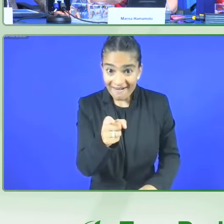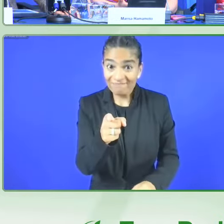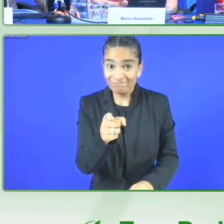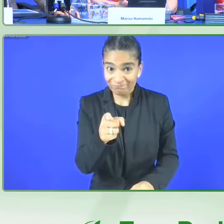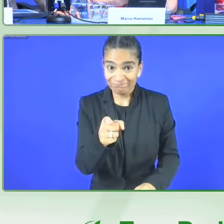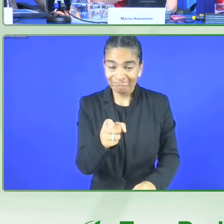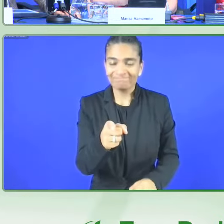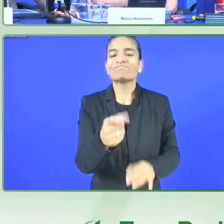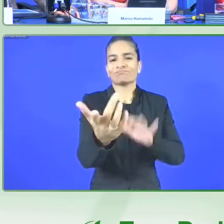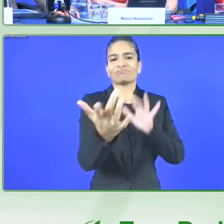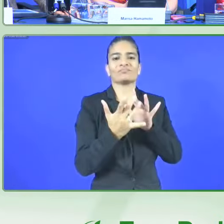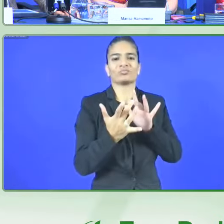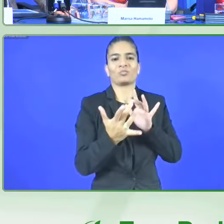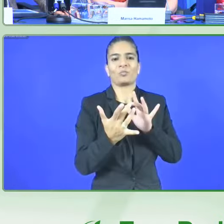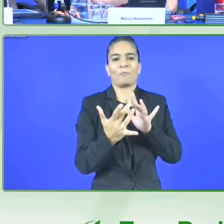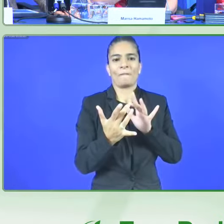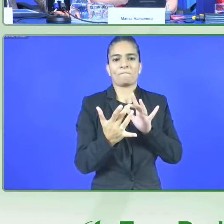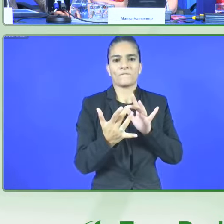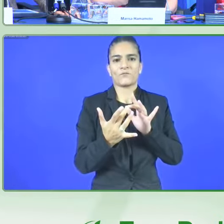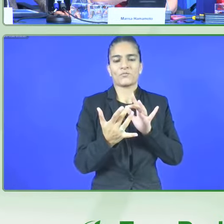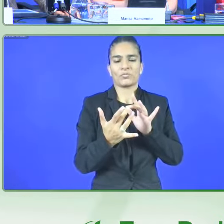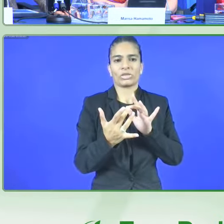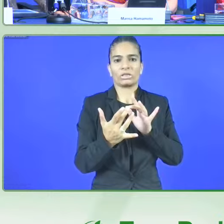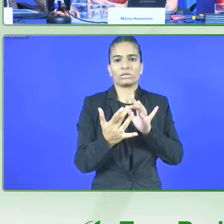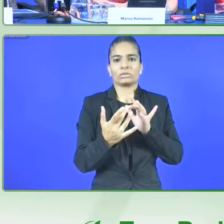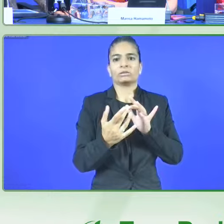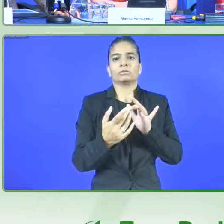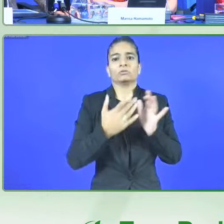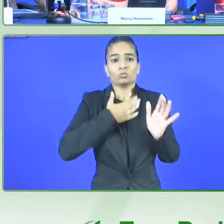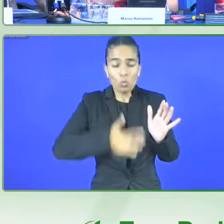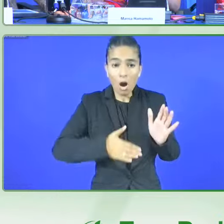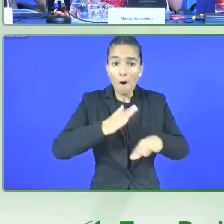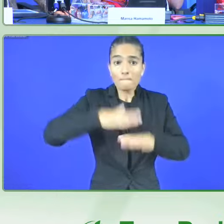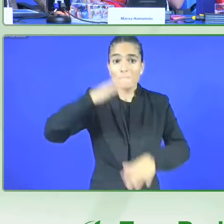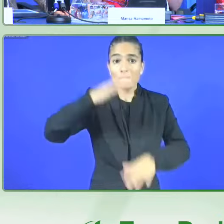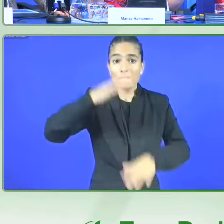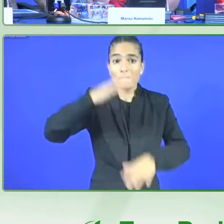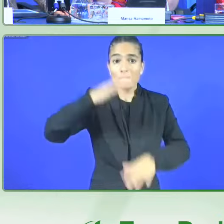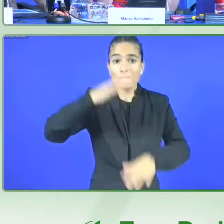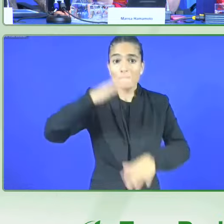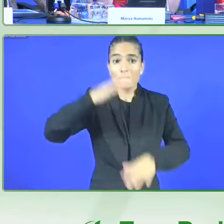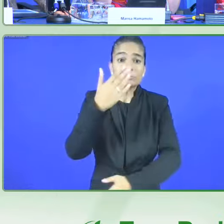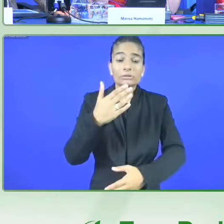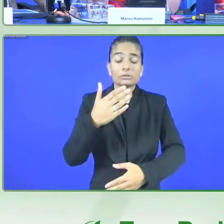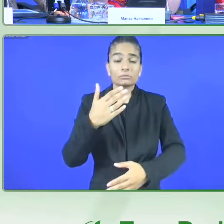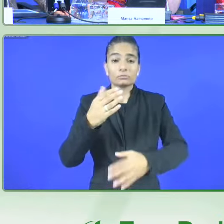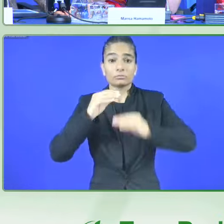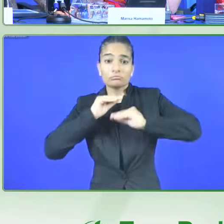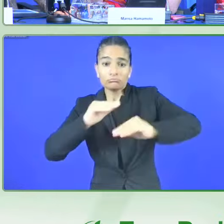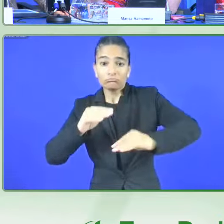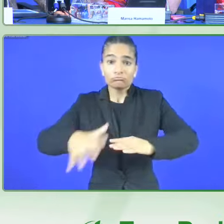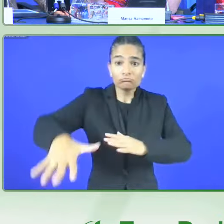A logo appears, infinite flow dance.